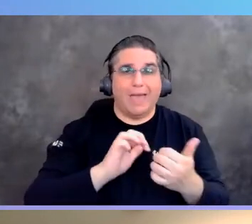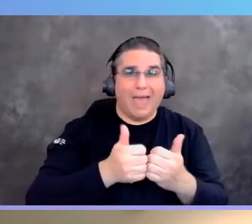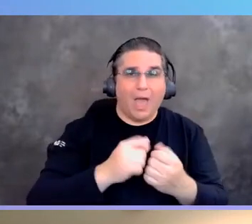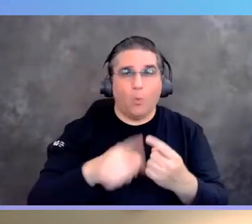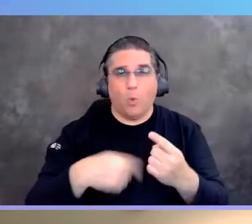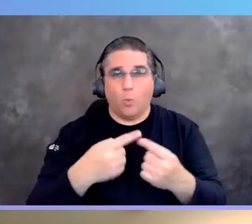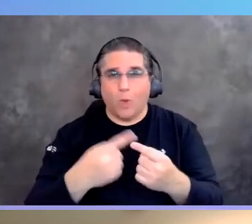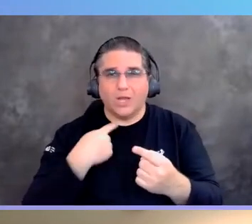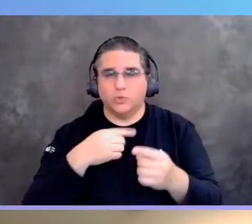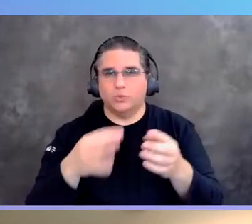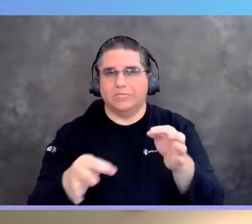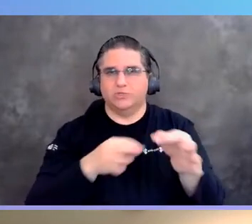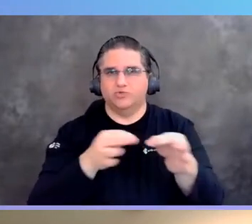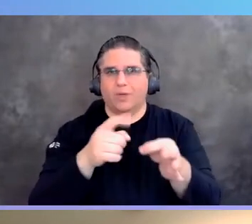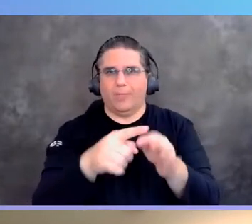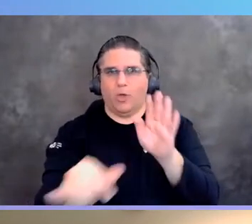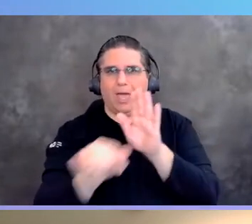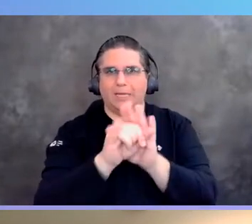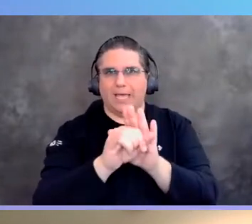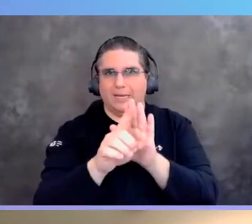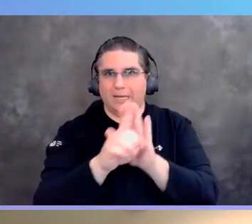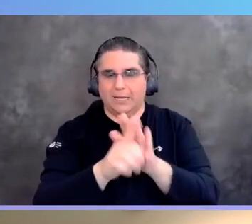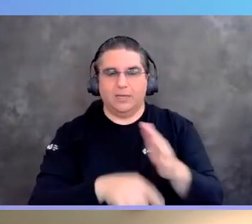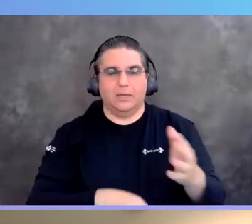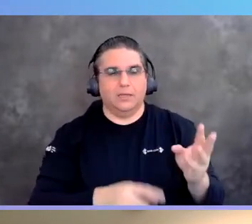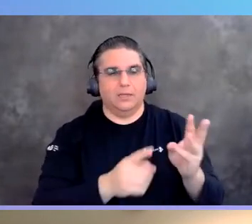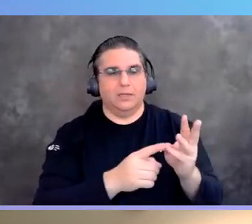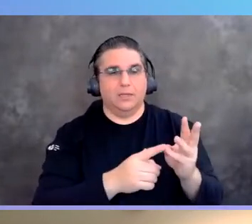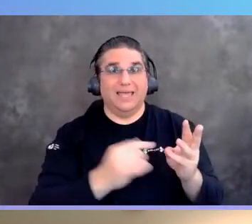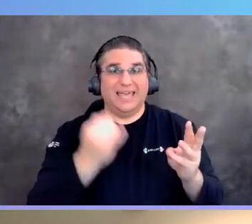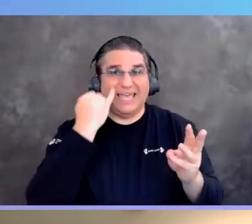offensive content be handled or not handled? Uh, so those are